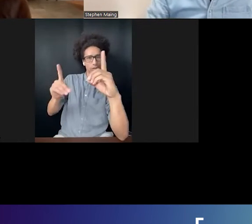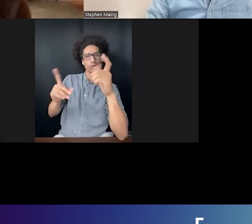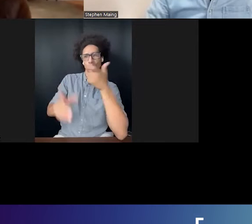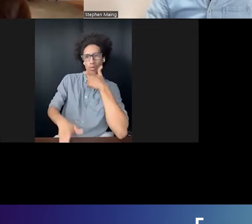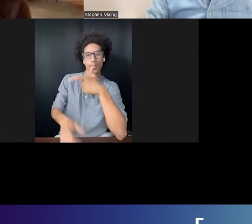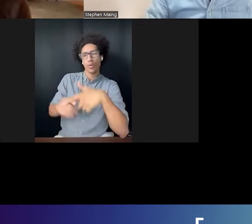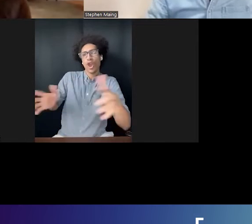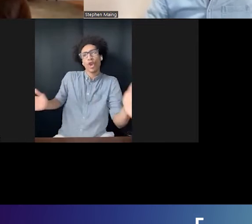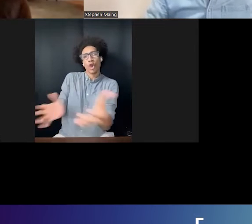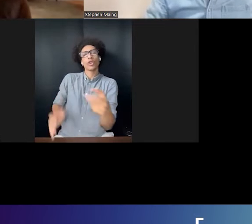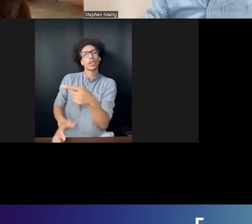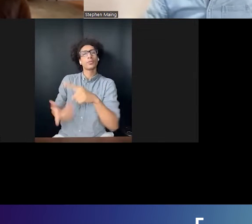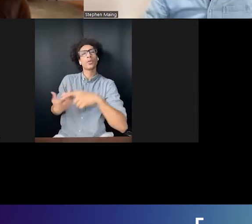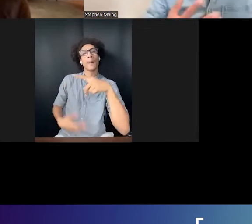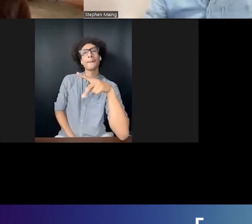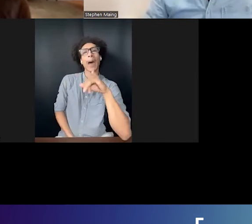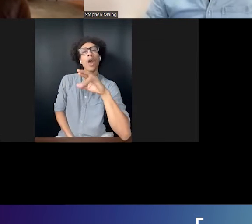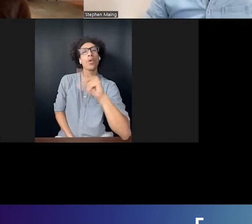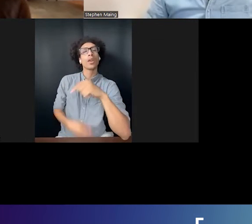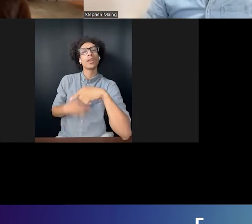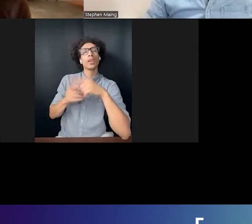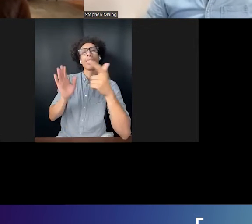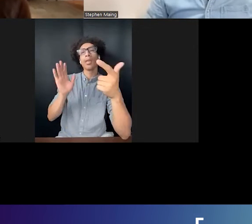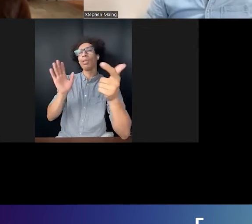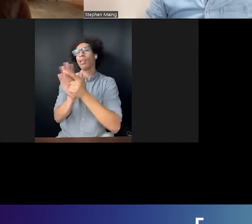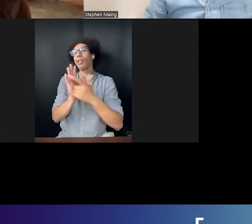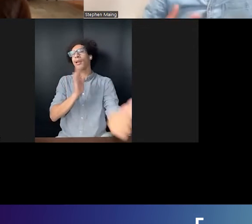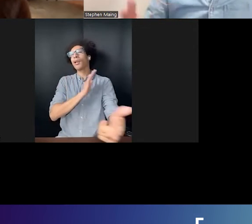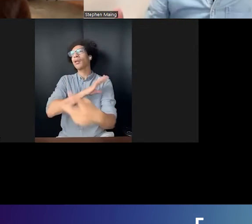And, you know, my main protagonist went ahead and just self distributed it